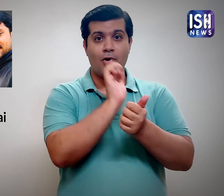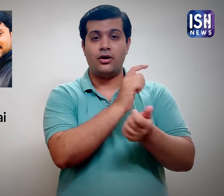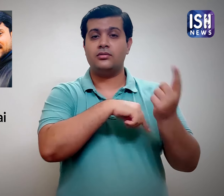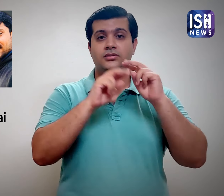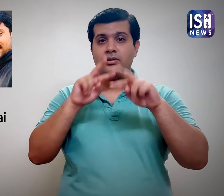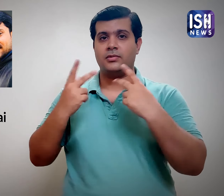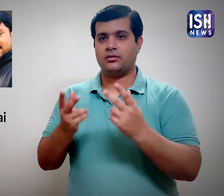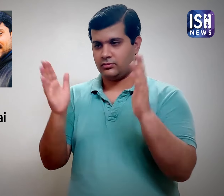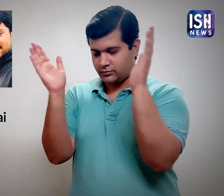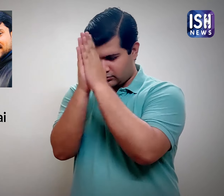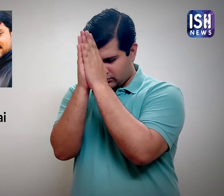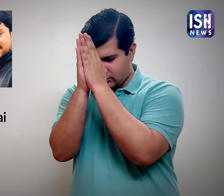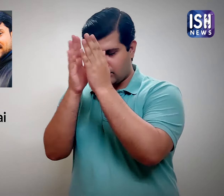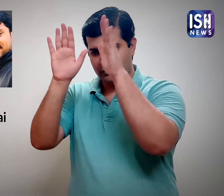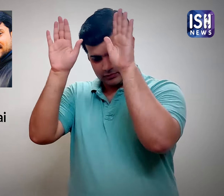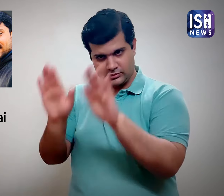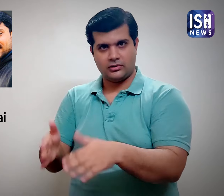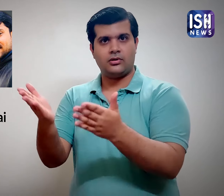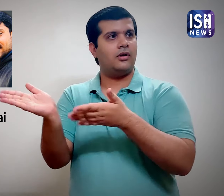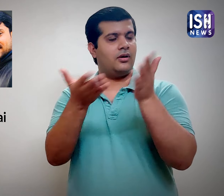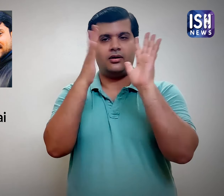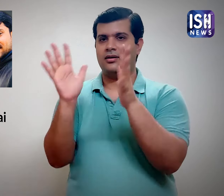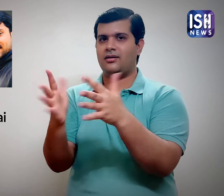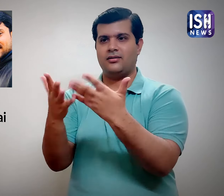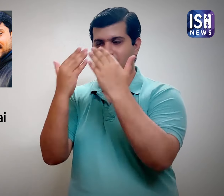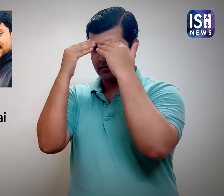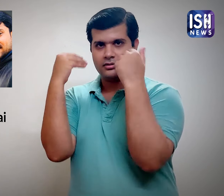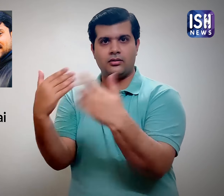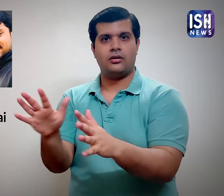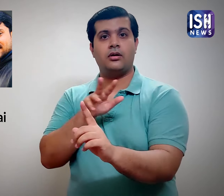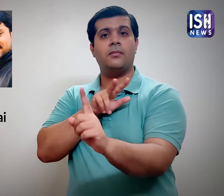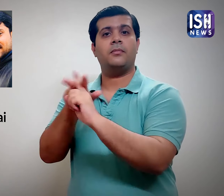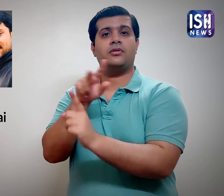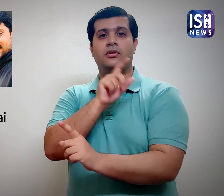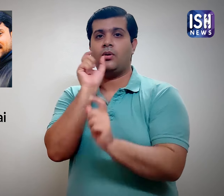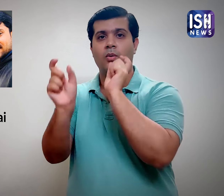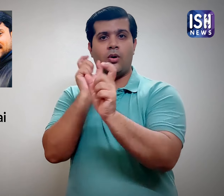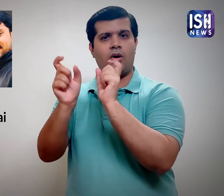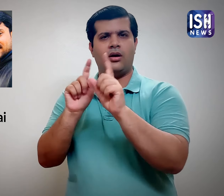The police rudely told him to remain in Mumbai.